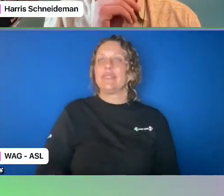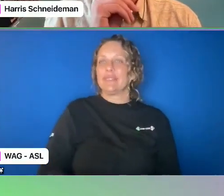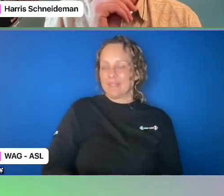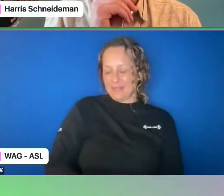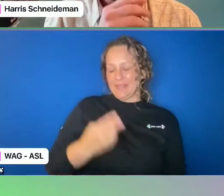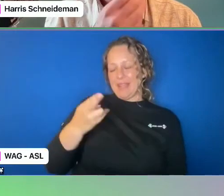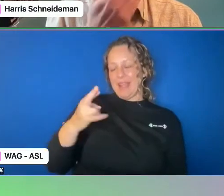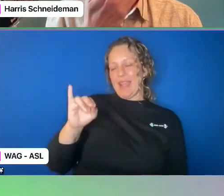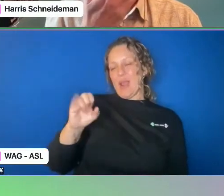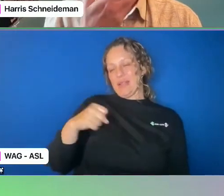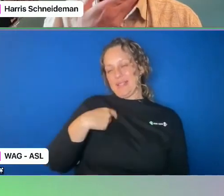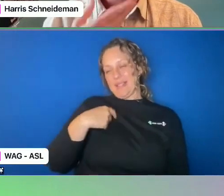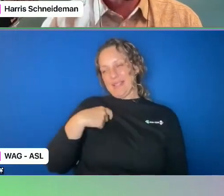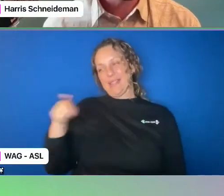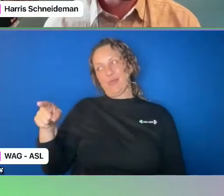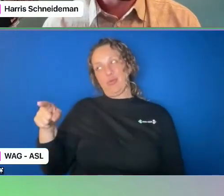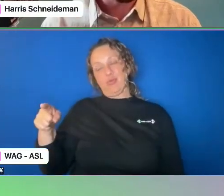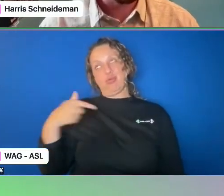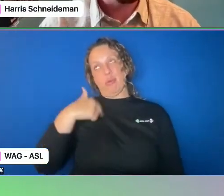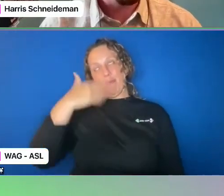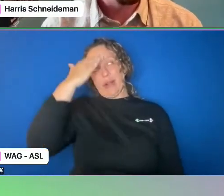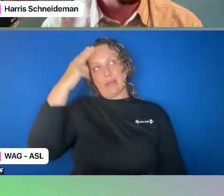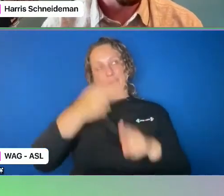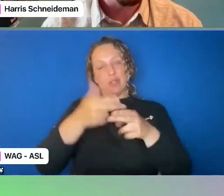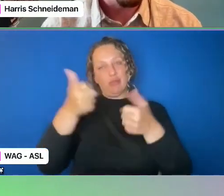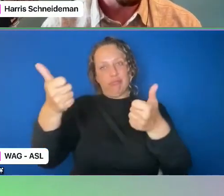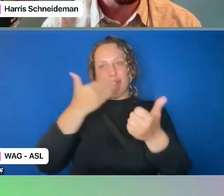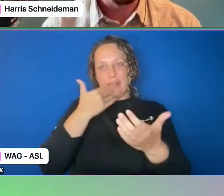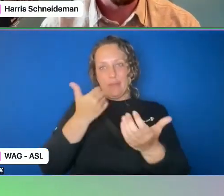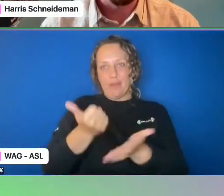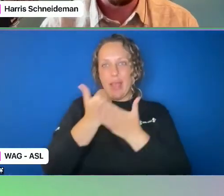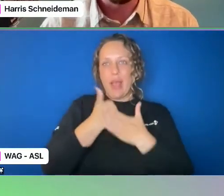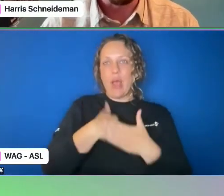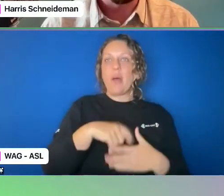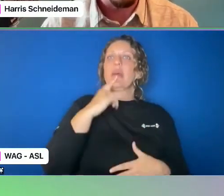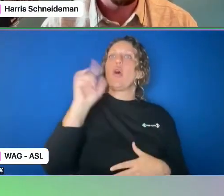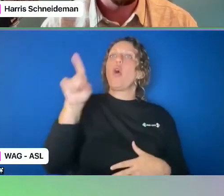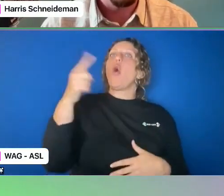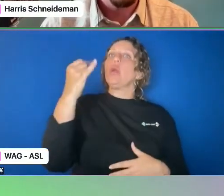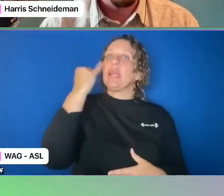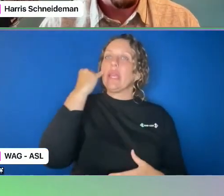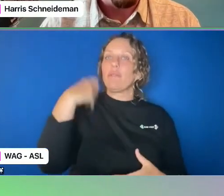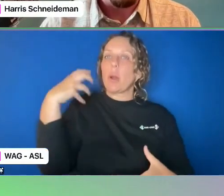'cause I was supposed to mention that. So the way it's going to work as we roll this feature out is if you're part of an enterprise,